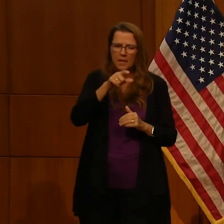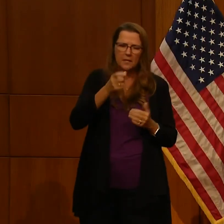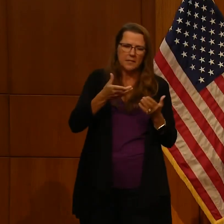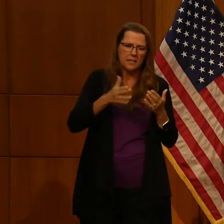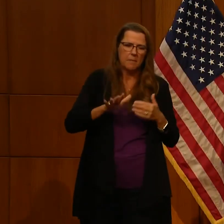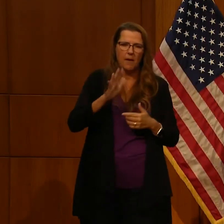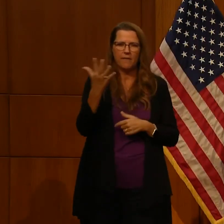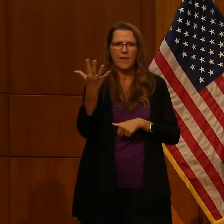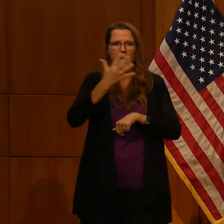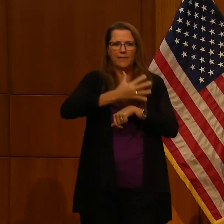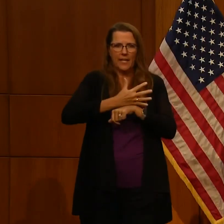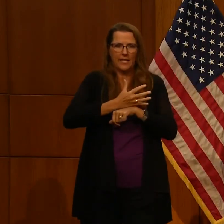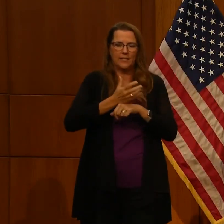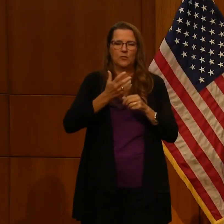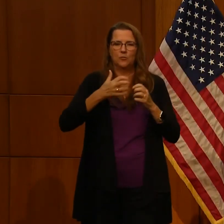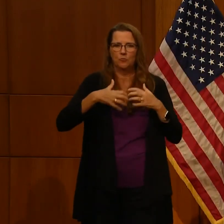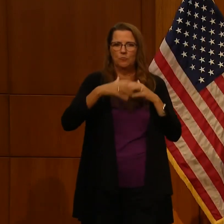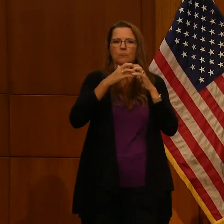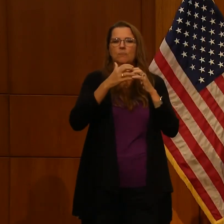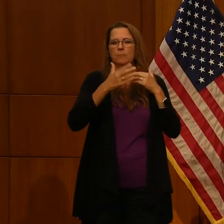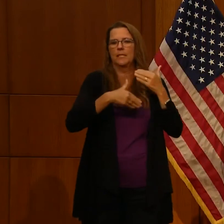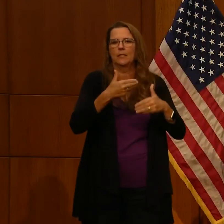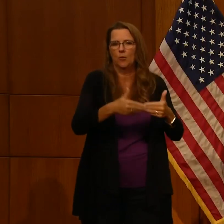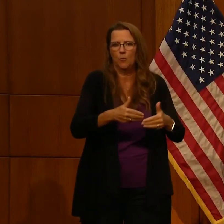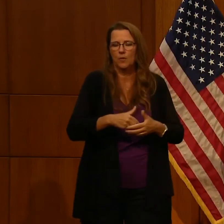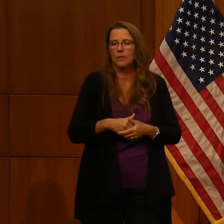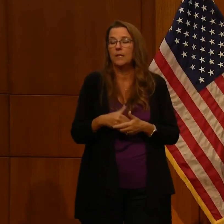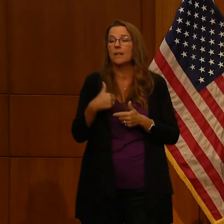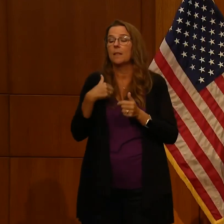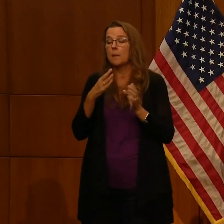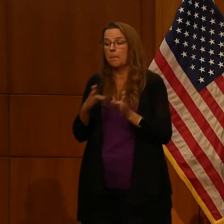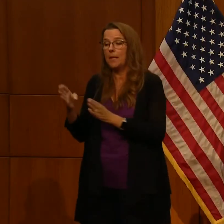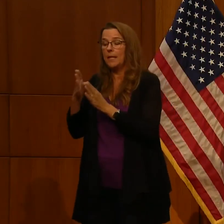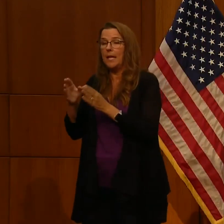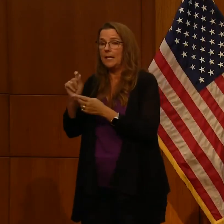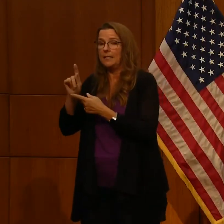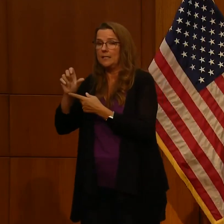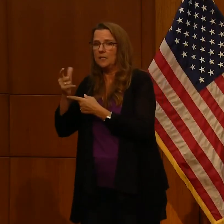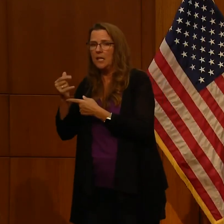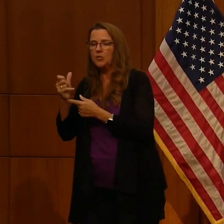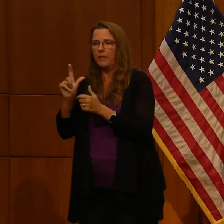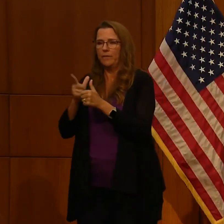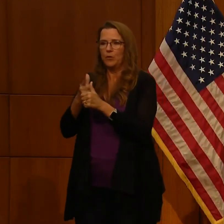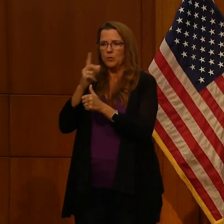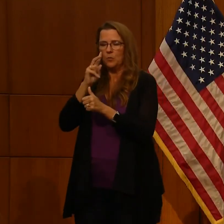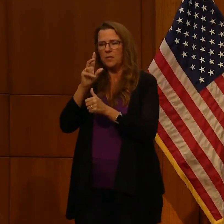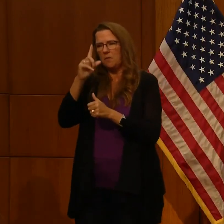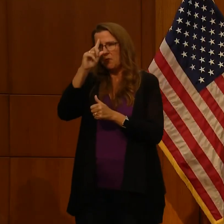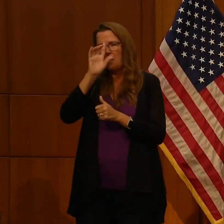NEXT COUPLE OF DAYS, I WOULD EXPECT THEY NEED ABOUT A FIVE DAY RAMP UP AND SO IN THE PLANNING STAGES, WE HAD LOOKED